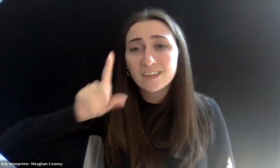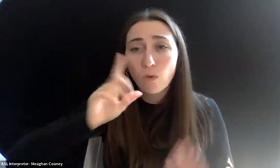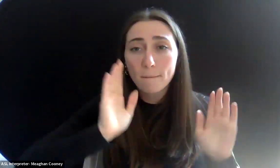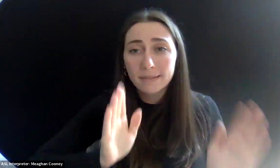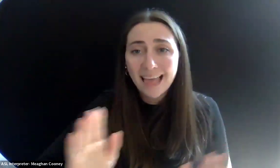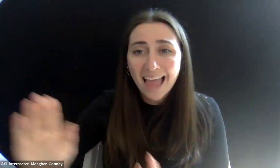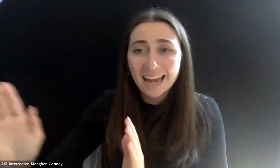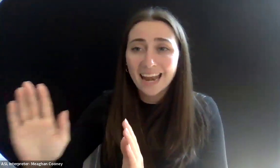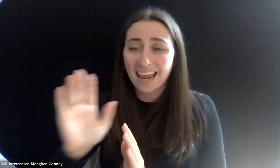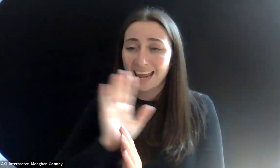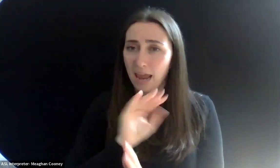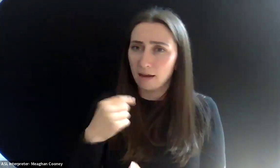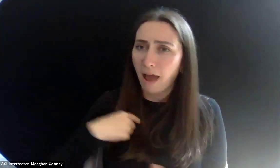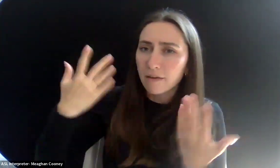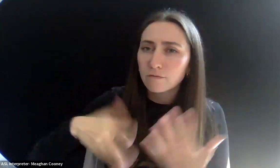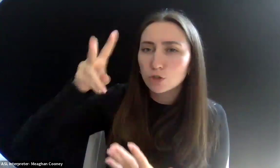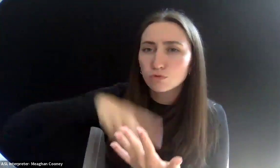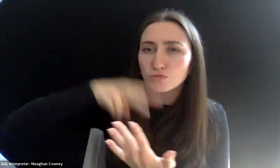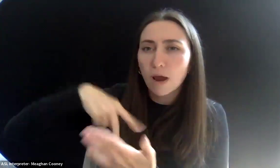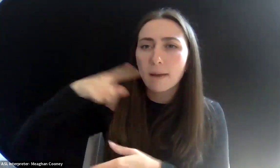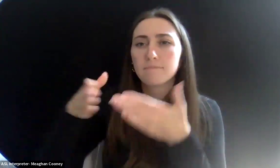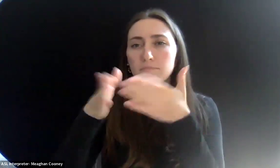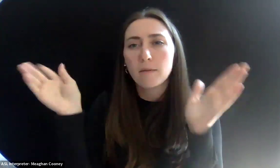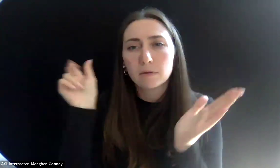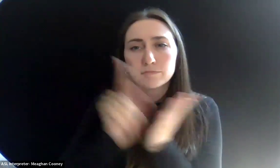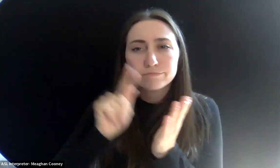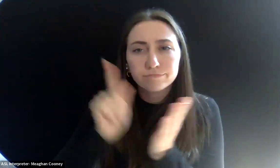read even in public reports about the fact that projects and